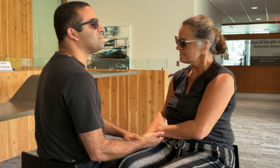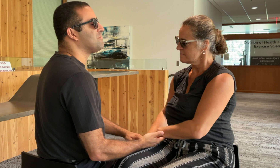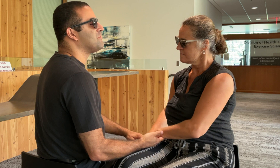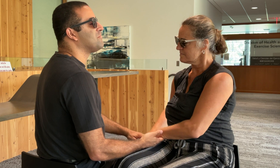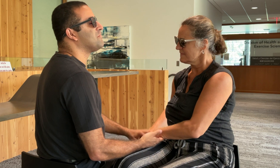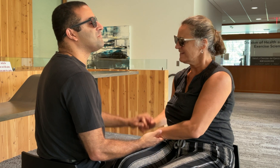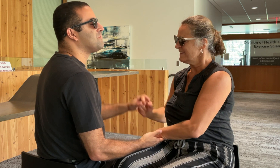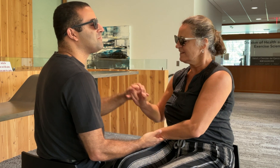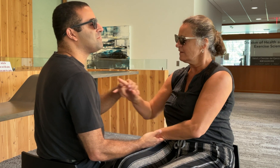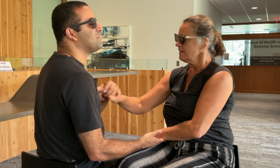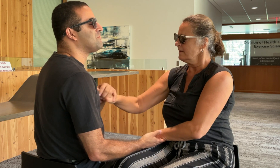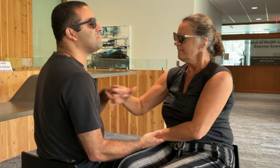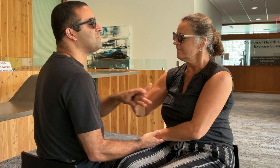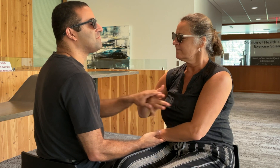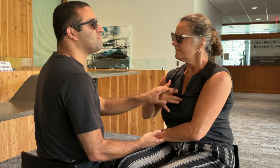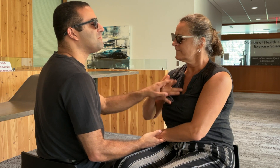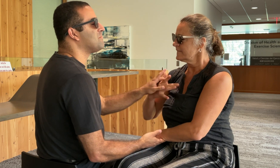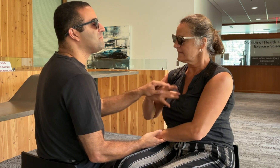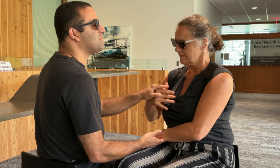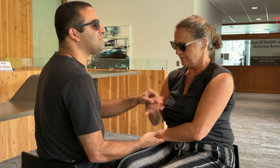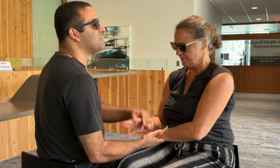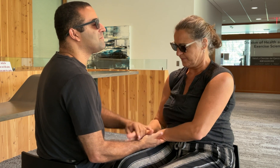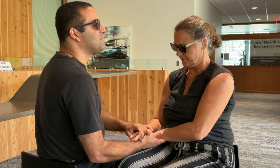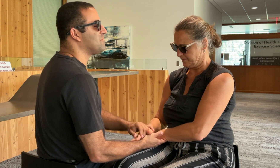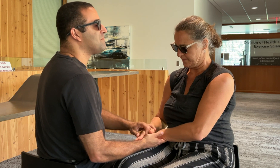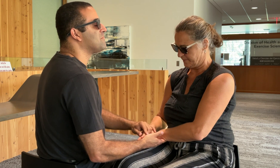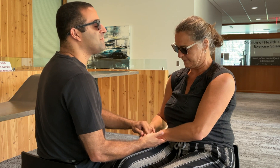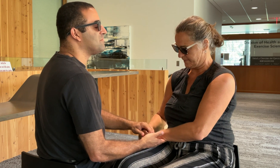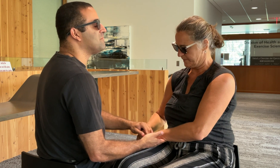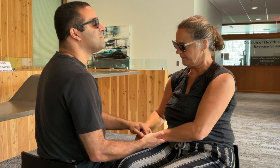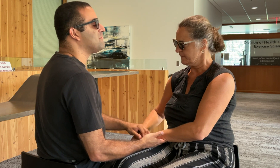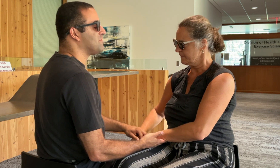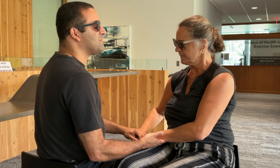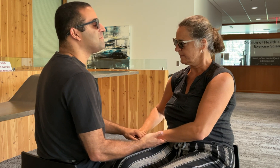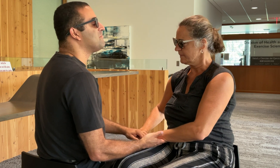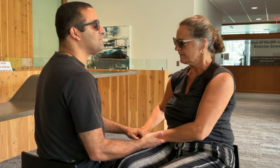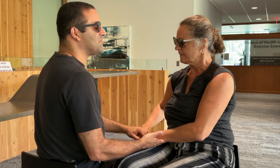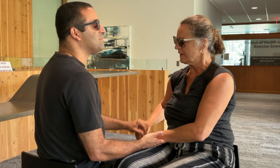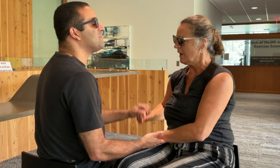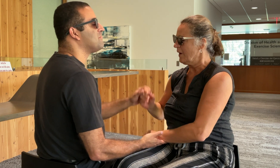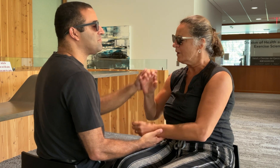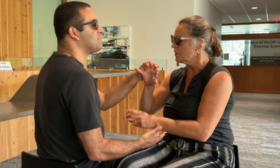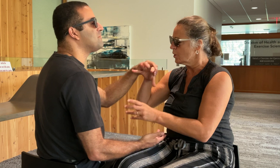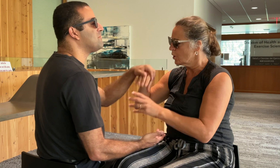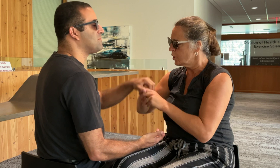then draw my fingers down the forearm in a draining away motion as the sand recedes with the waves.